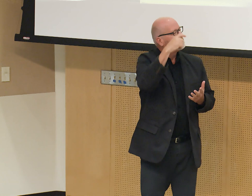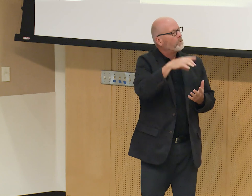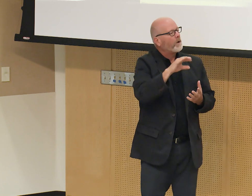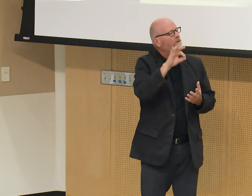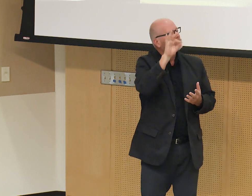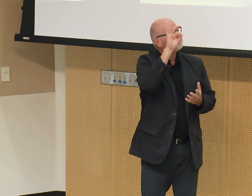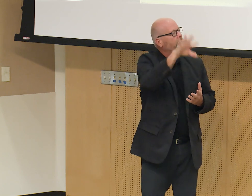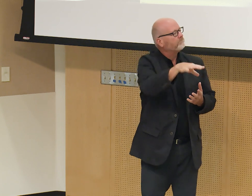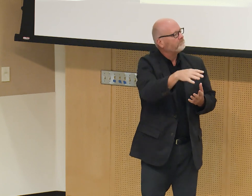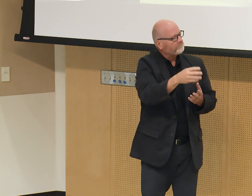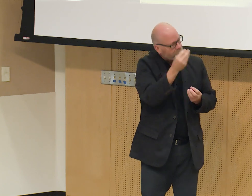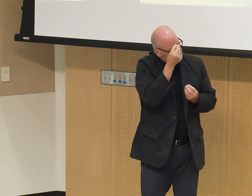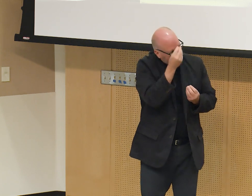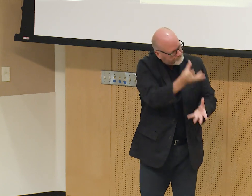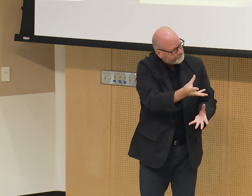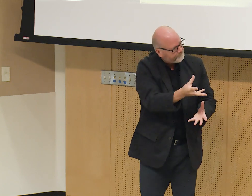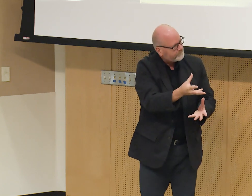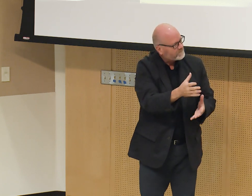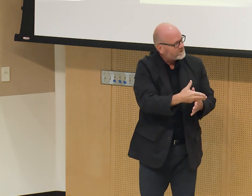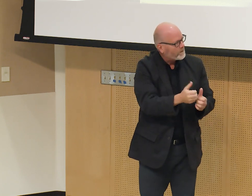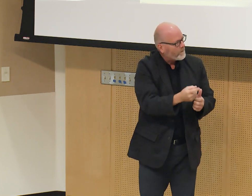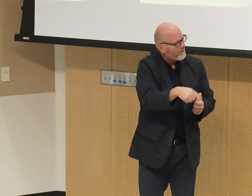you have any words of wisdom for them that you'd like to share?